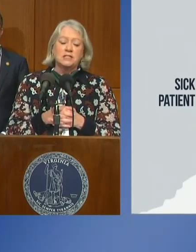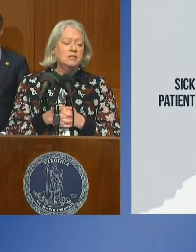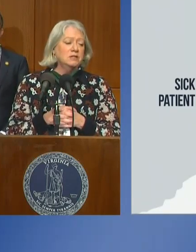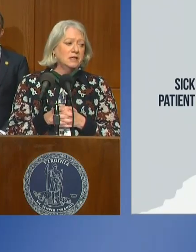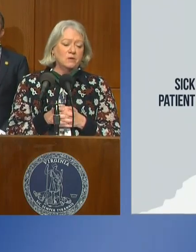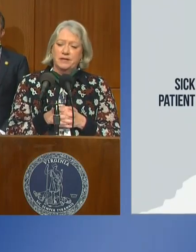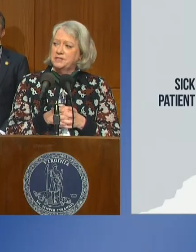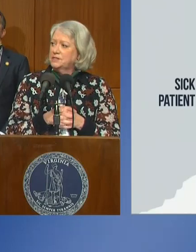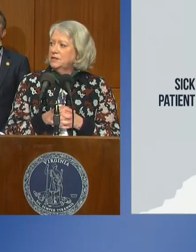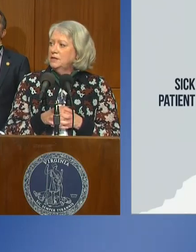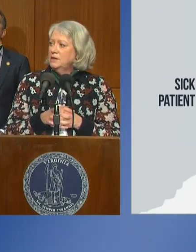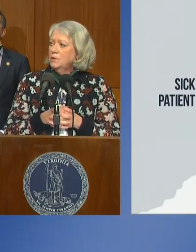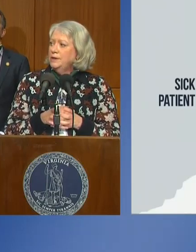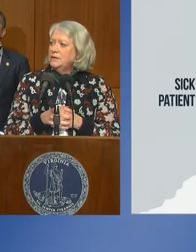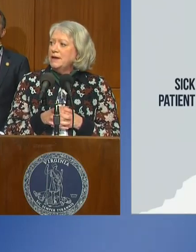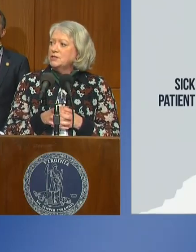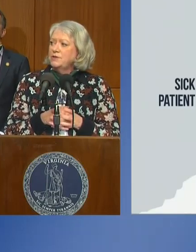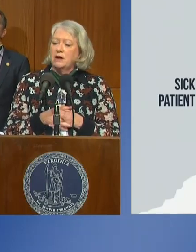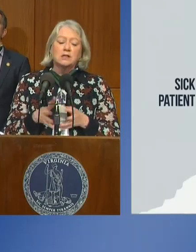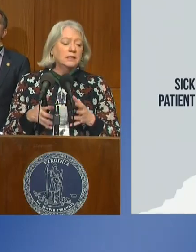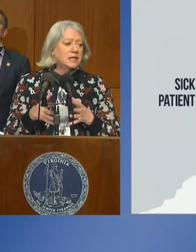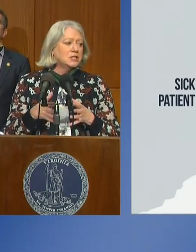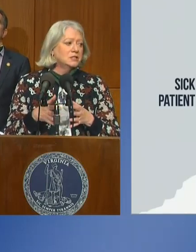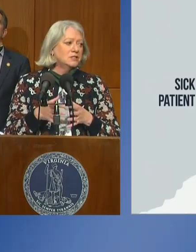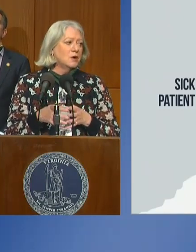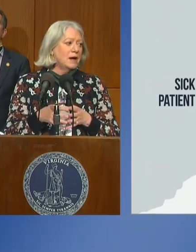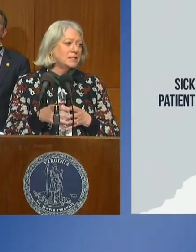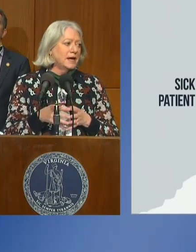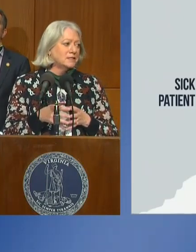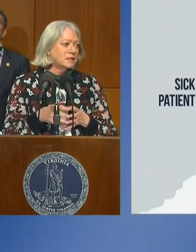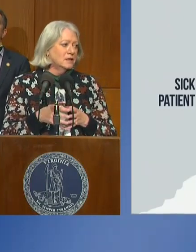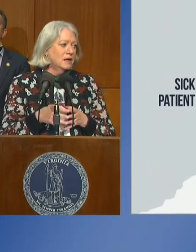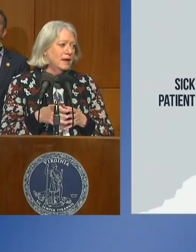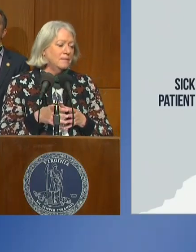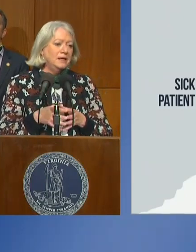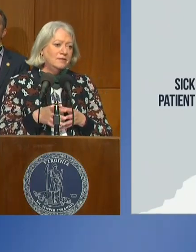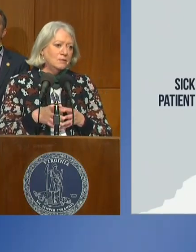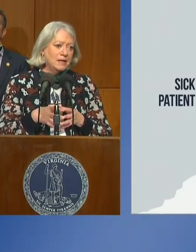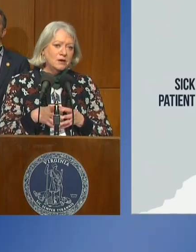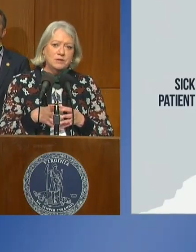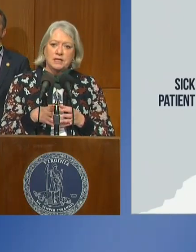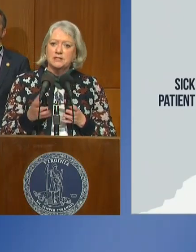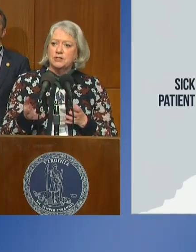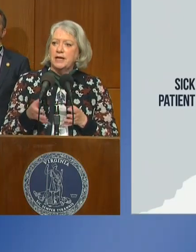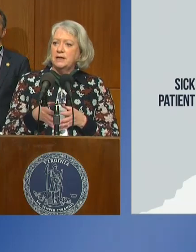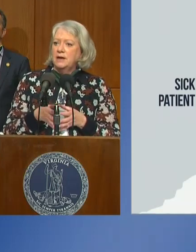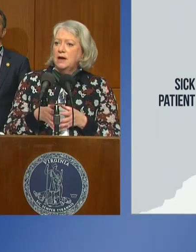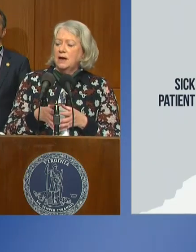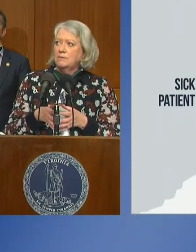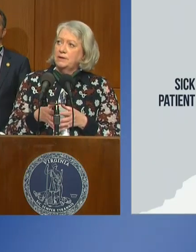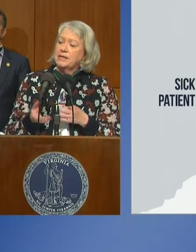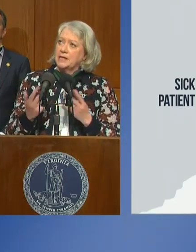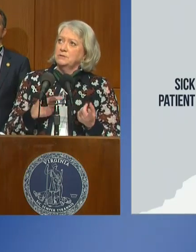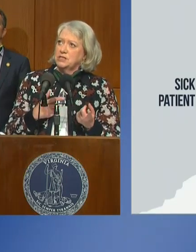POSITIONS OUR STATE AND THEY ARE COMMITTED TO MAKING SURE AS